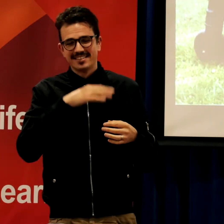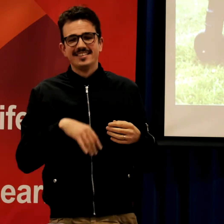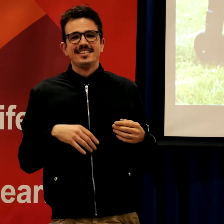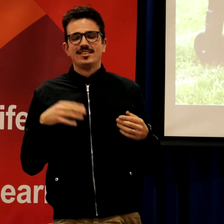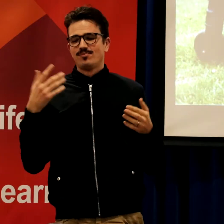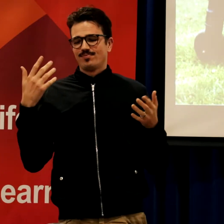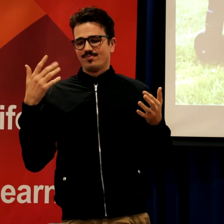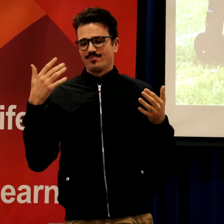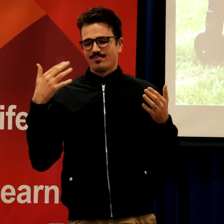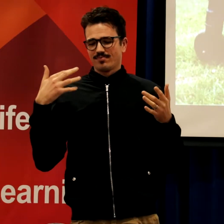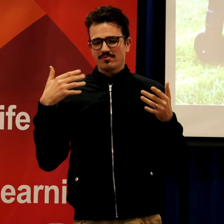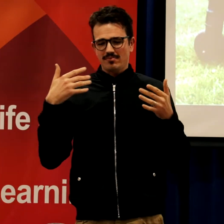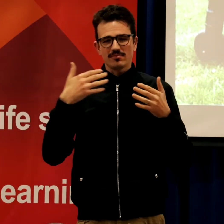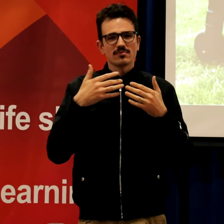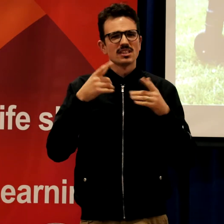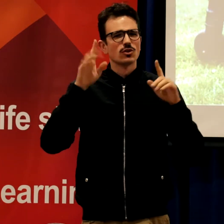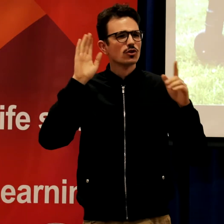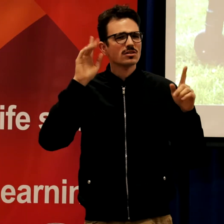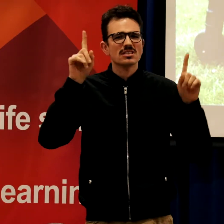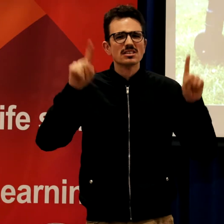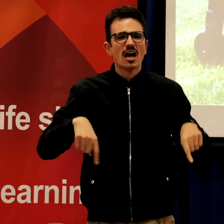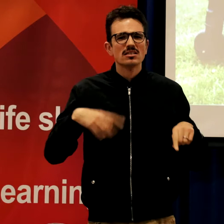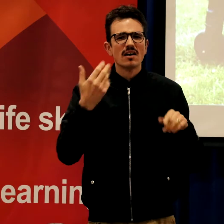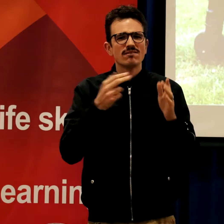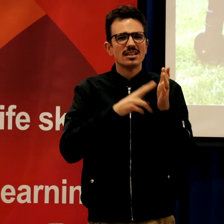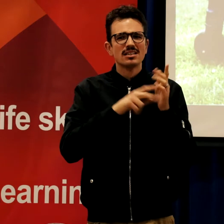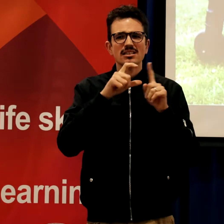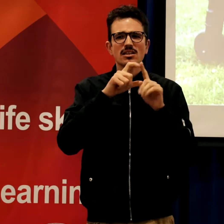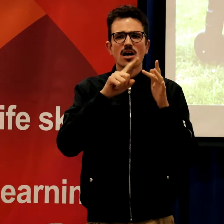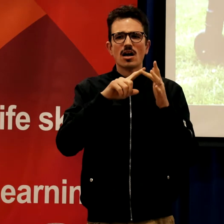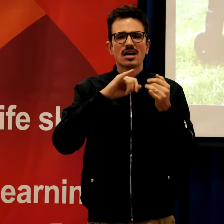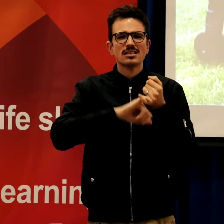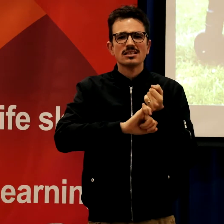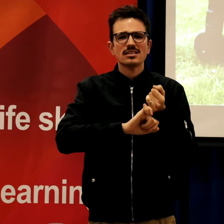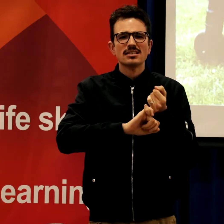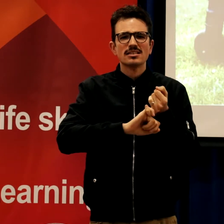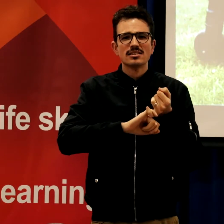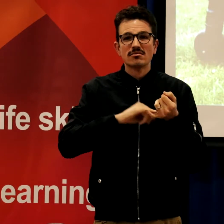I was in Melbourne for five years and I heard that they were starting something called the NDIS.